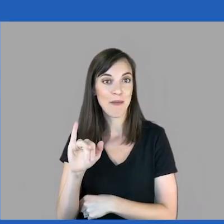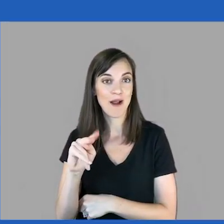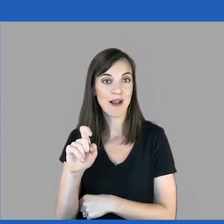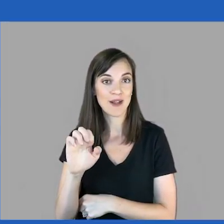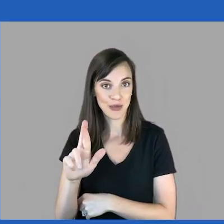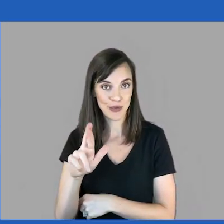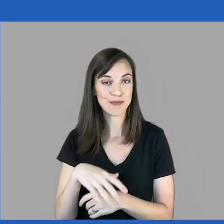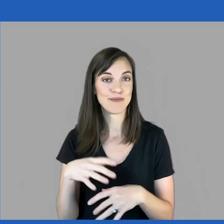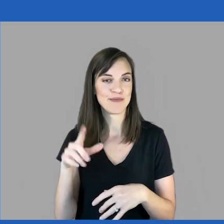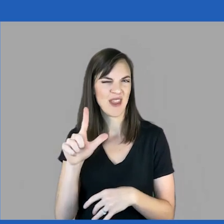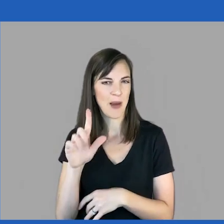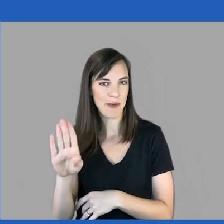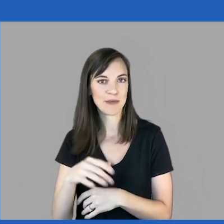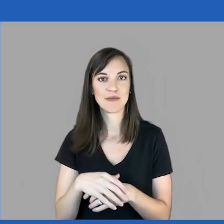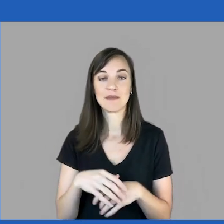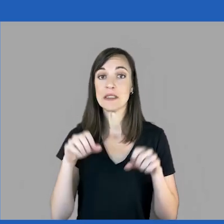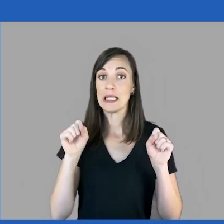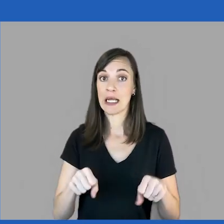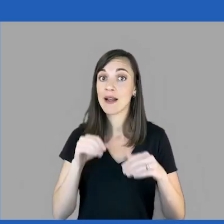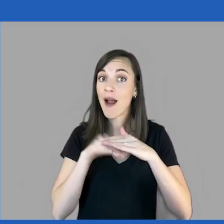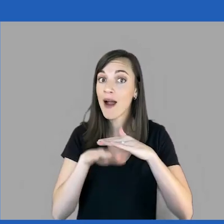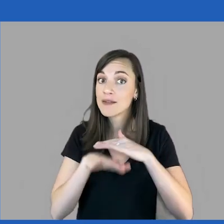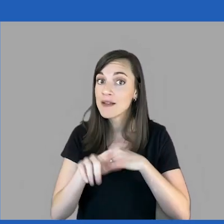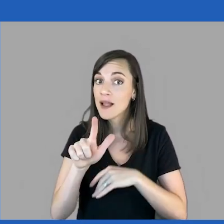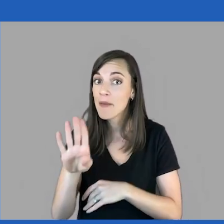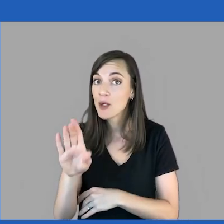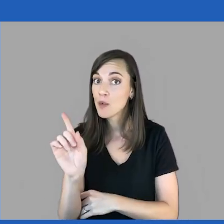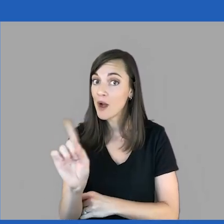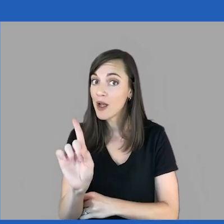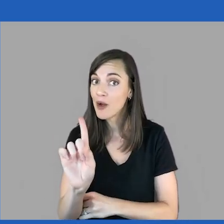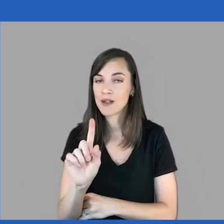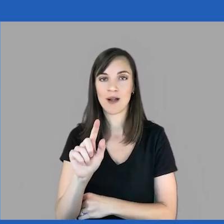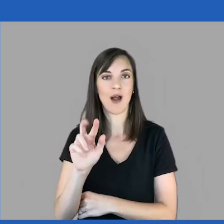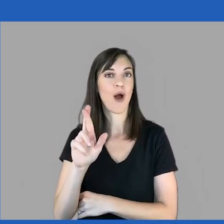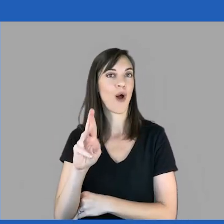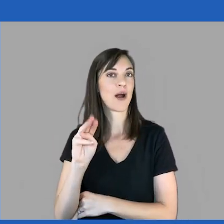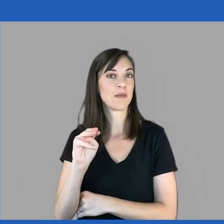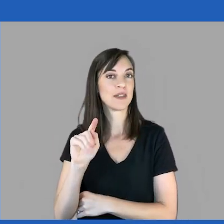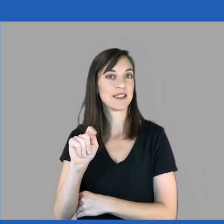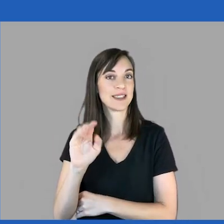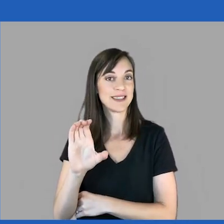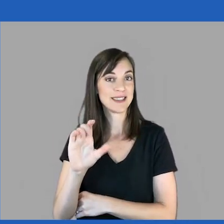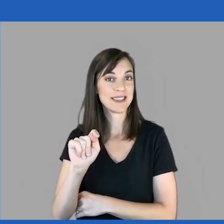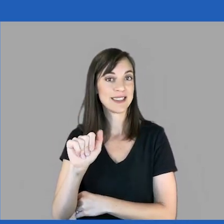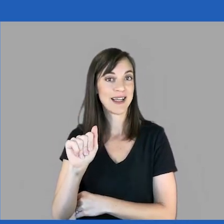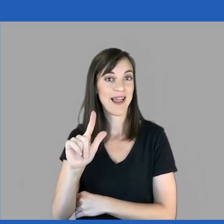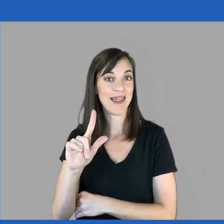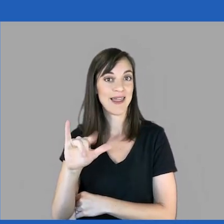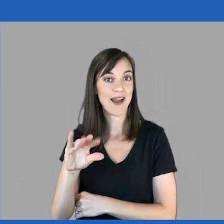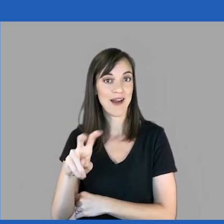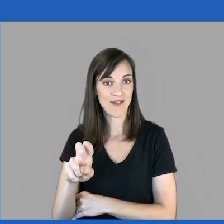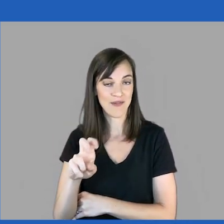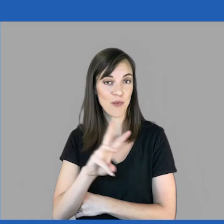on the RMTC-DHH TA-Live! website or by going to the bitly bit.ly/RMTCHLP